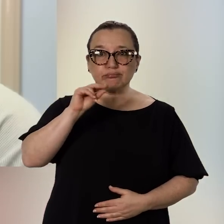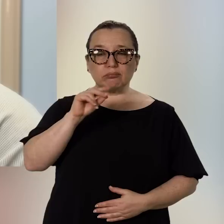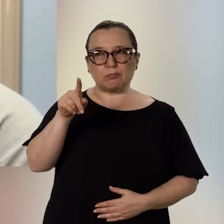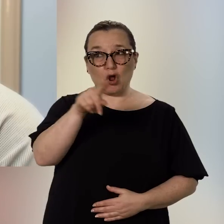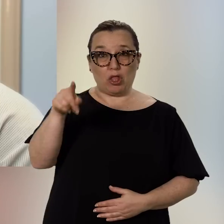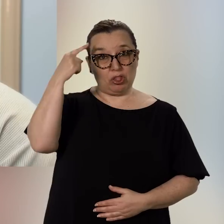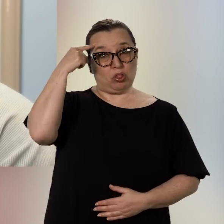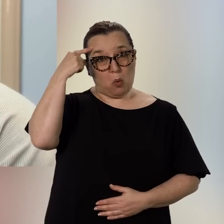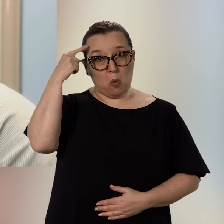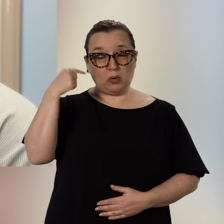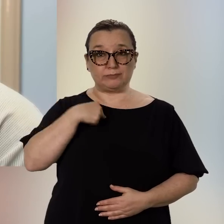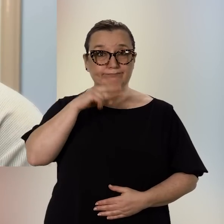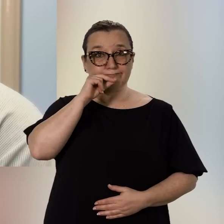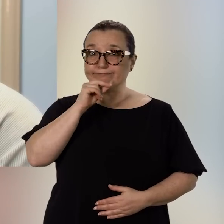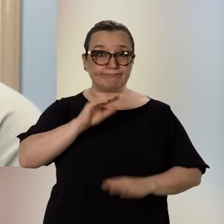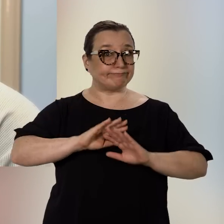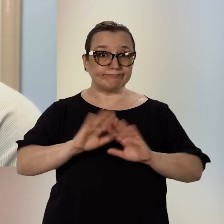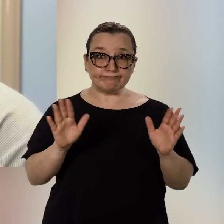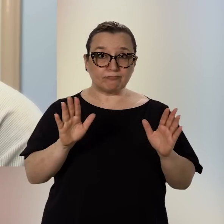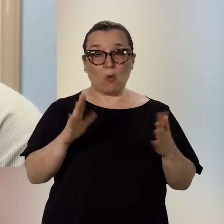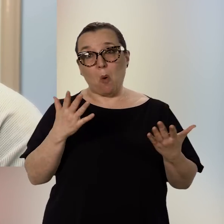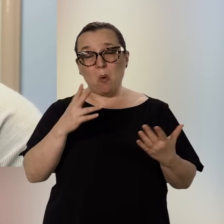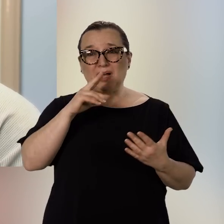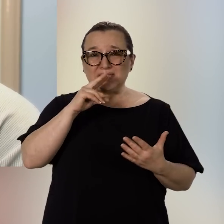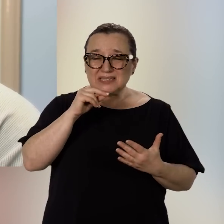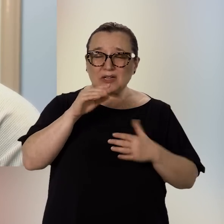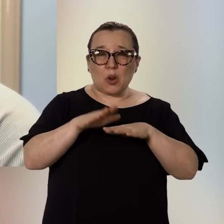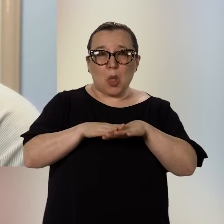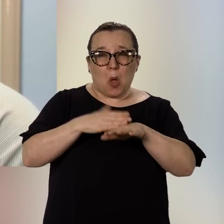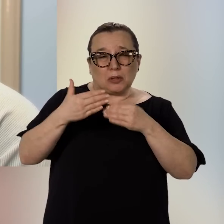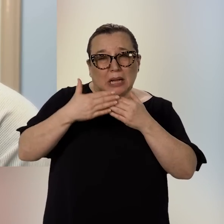It was great. My family could not believe I was on the end of the phone